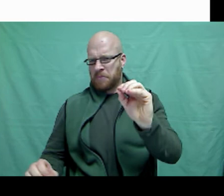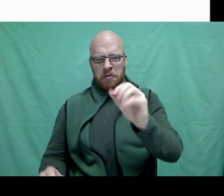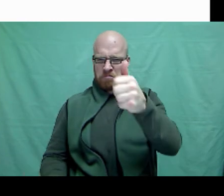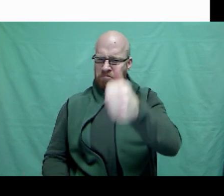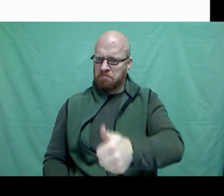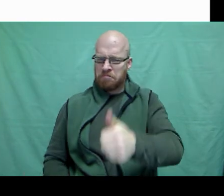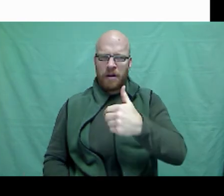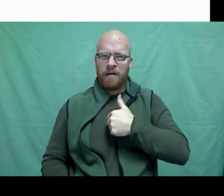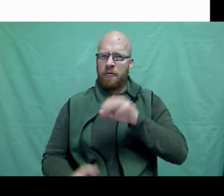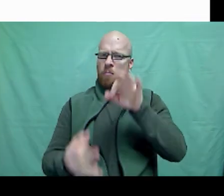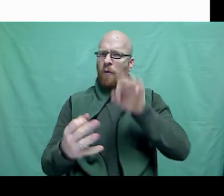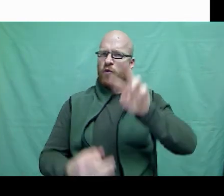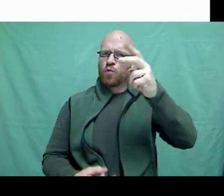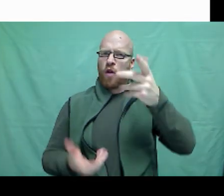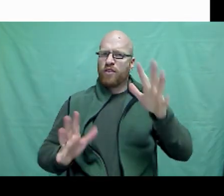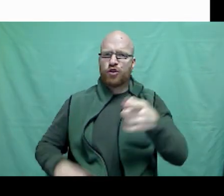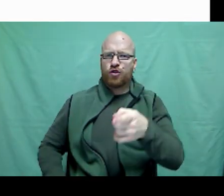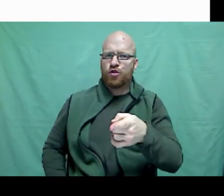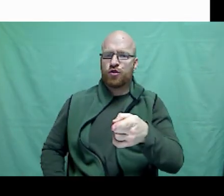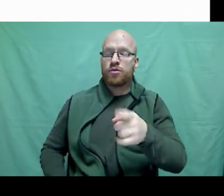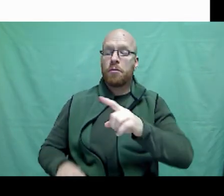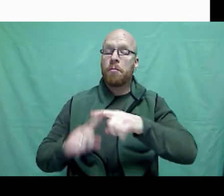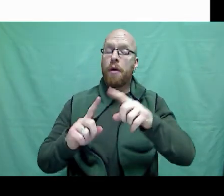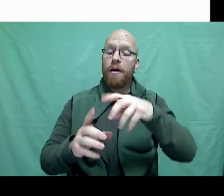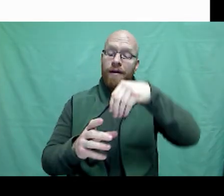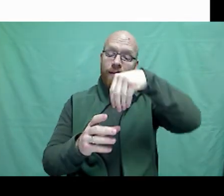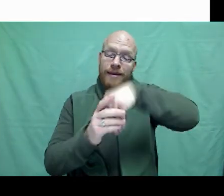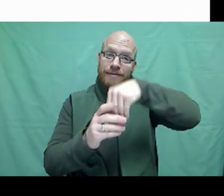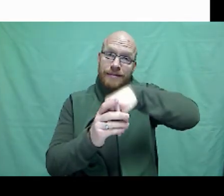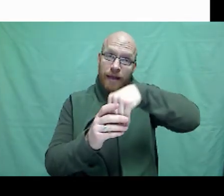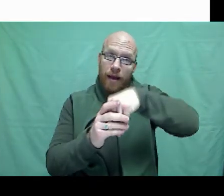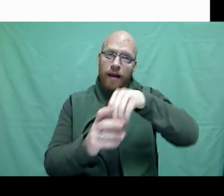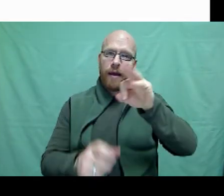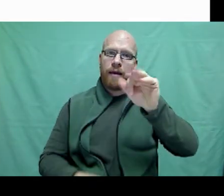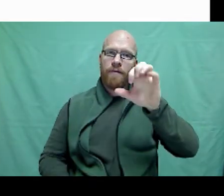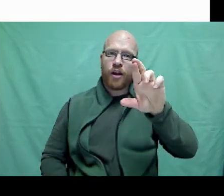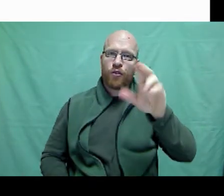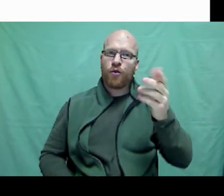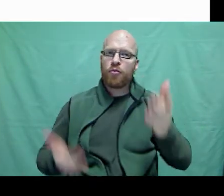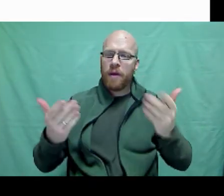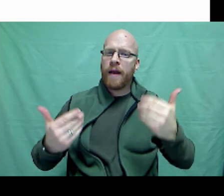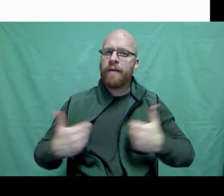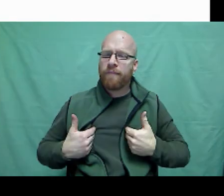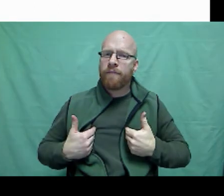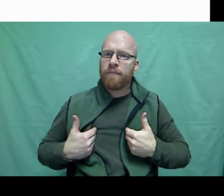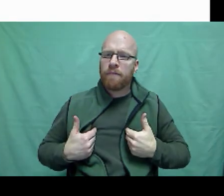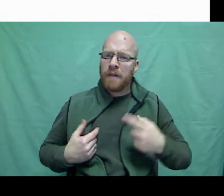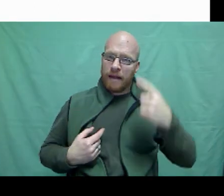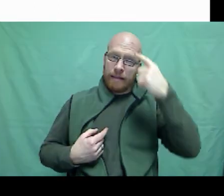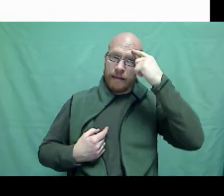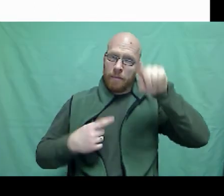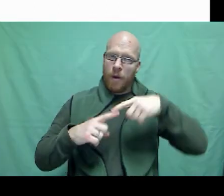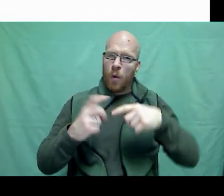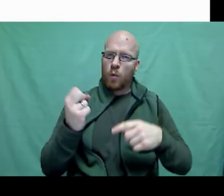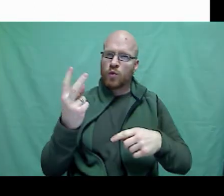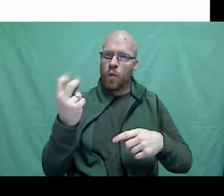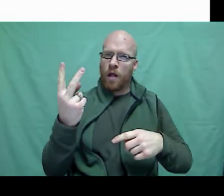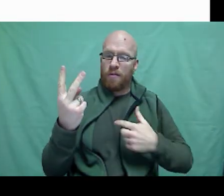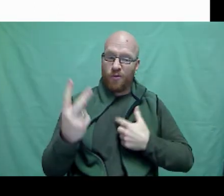None of them are perfect squares in of themselves, but they contain factors that are perfect squares.